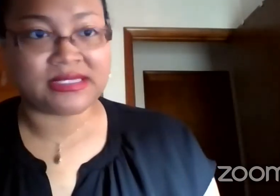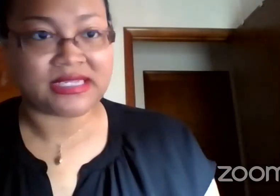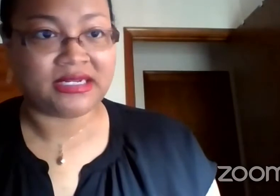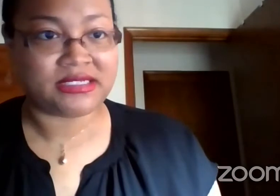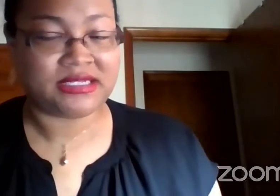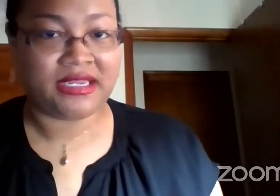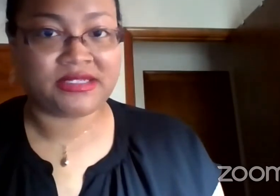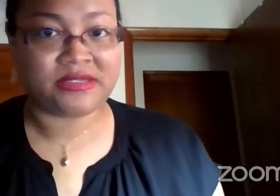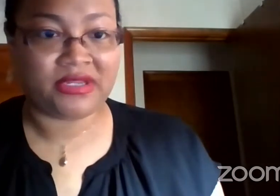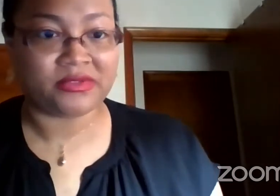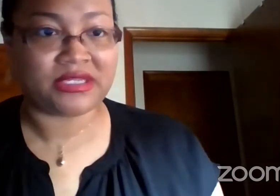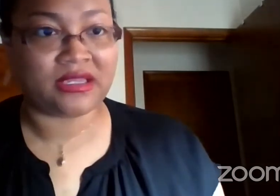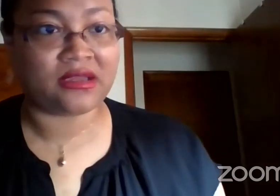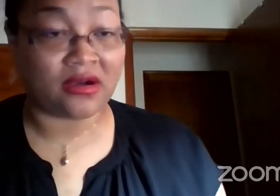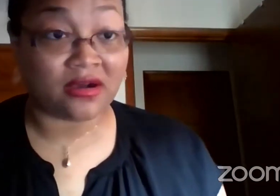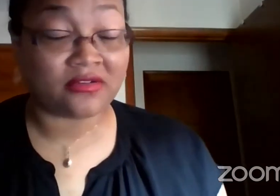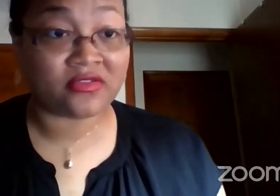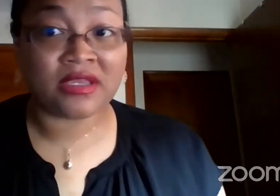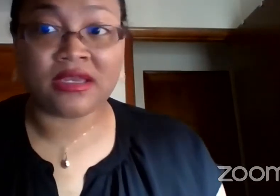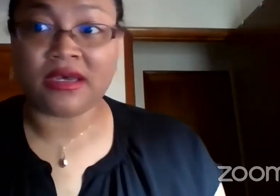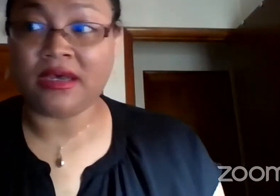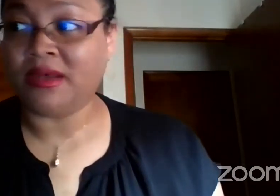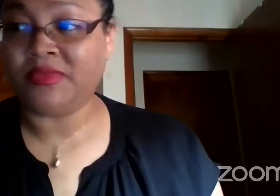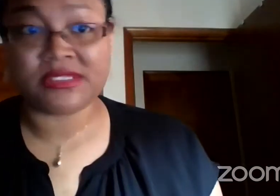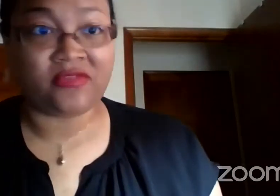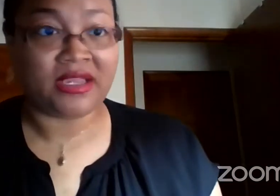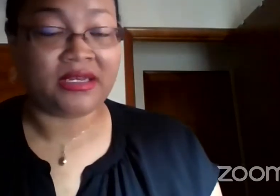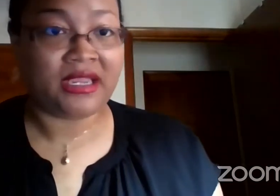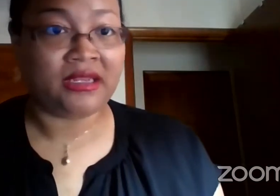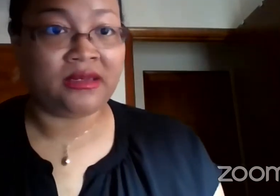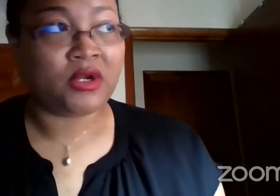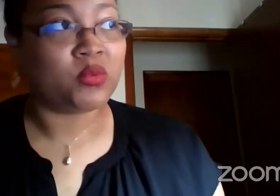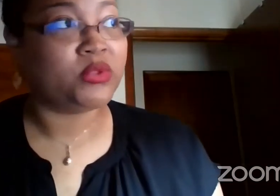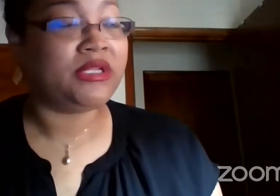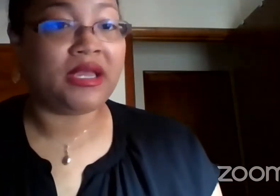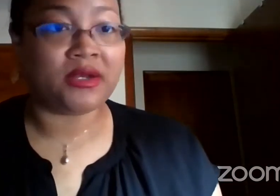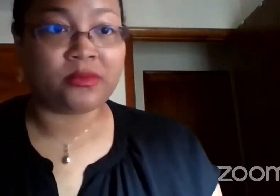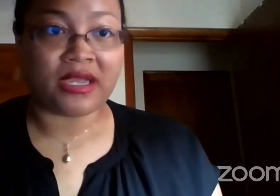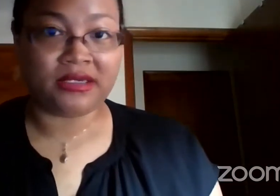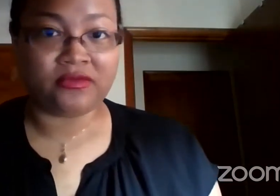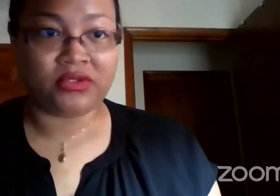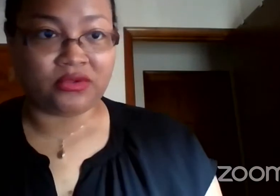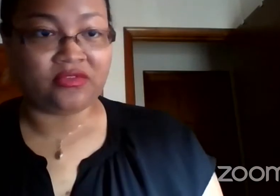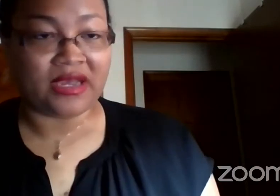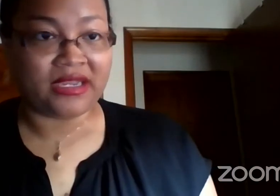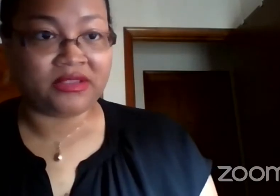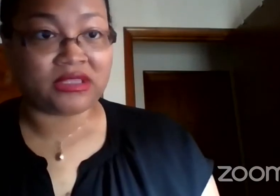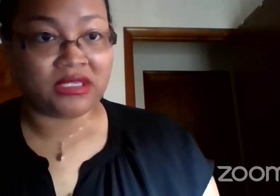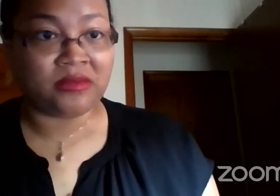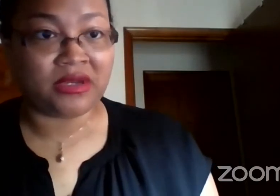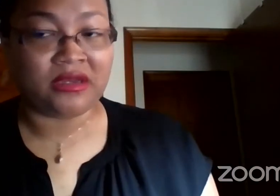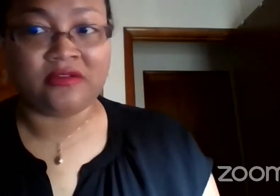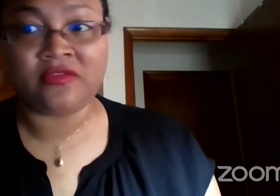really excited today to be able to kick off this event and really help kind of unified unify the